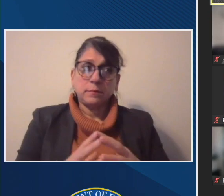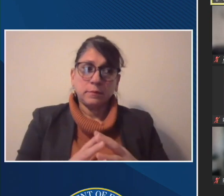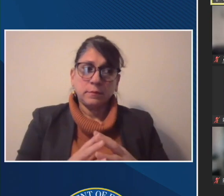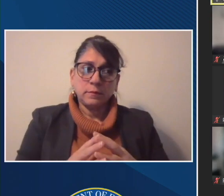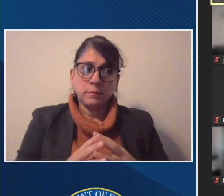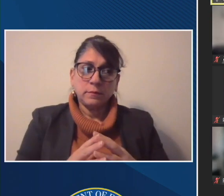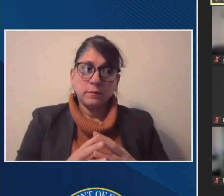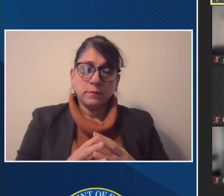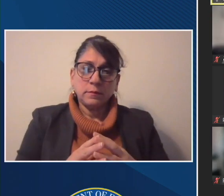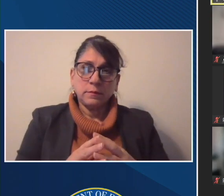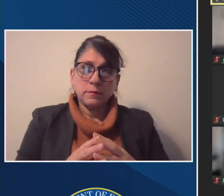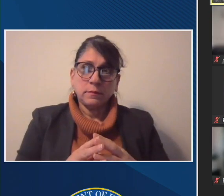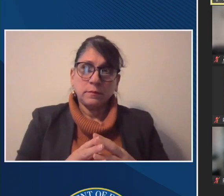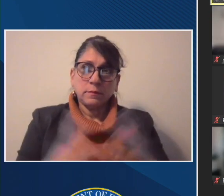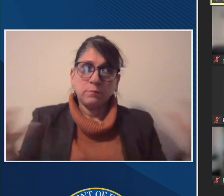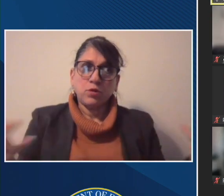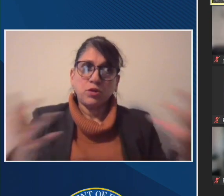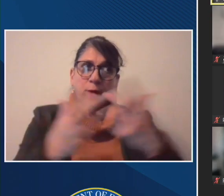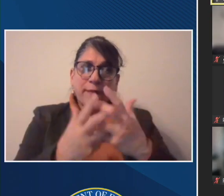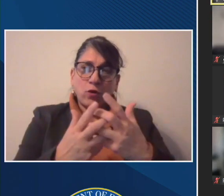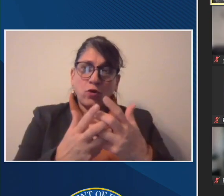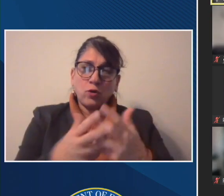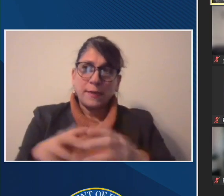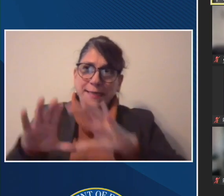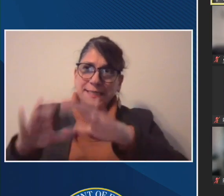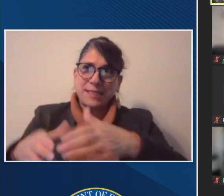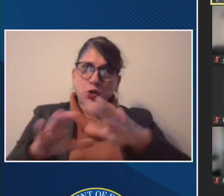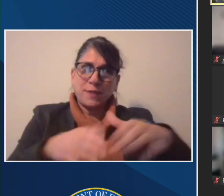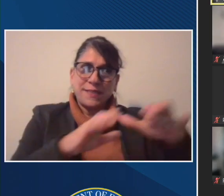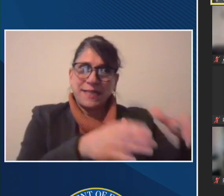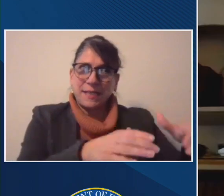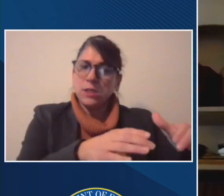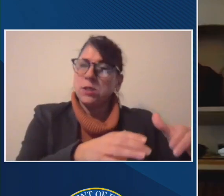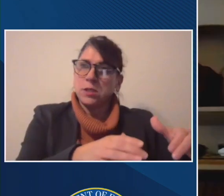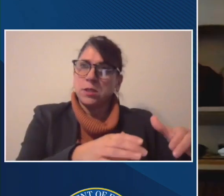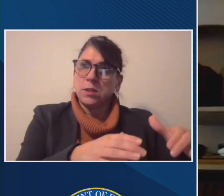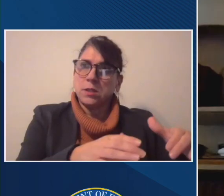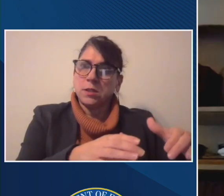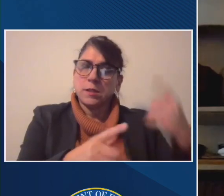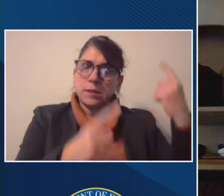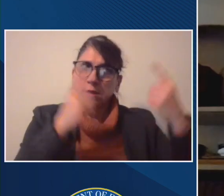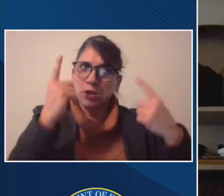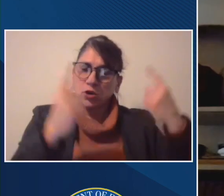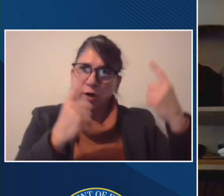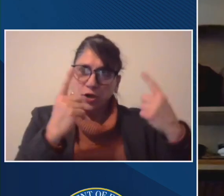constituencies, there are considerations of courses which constituencies are going